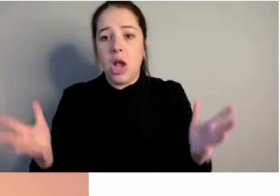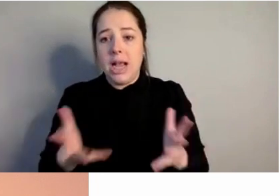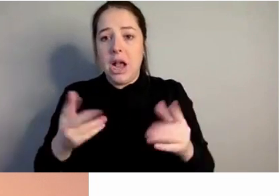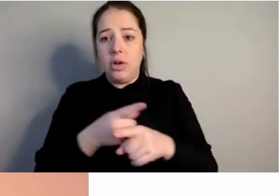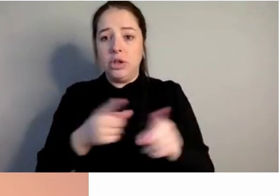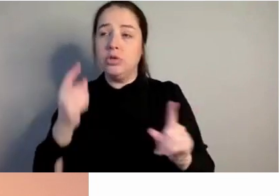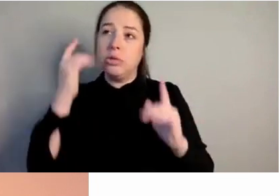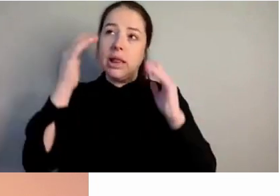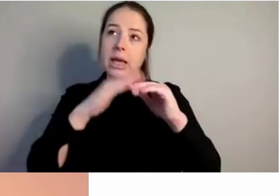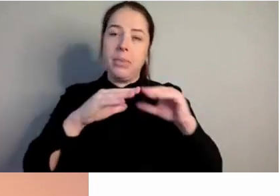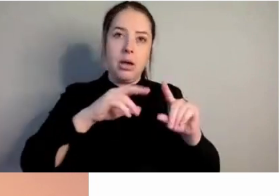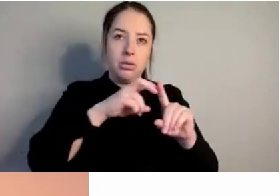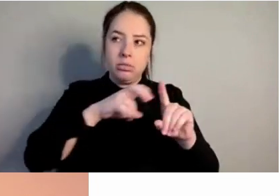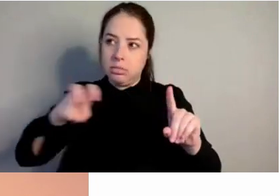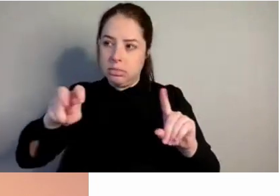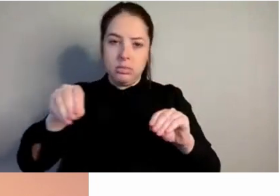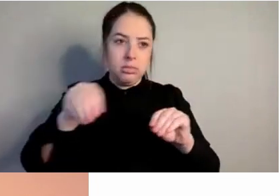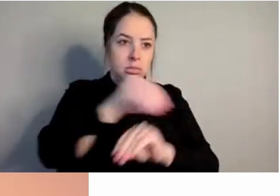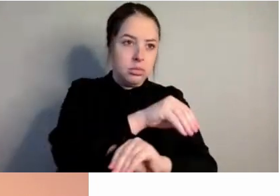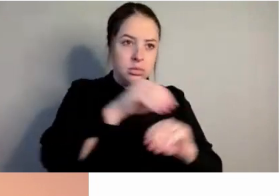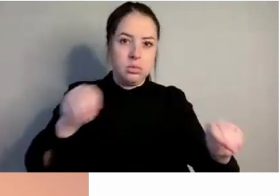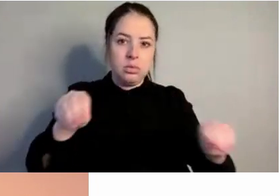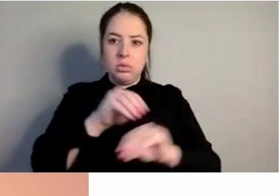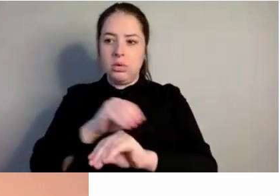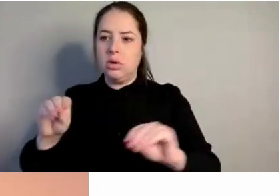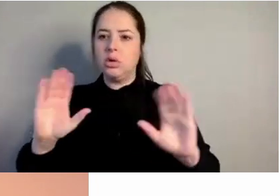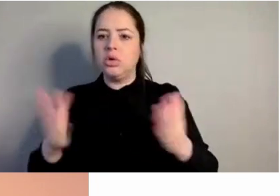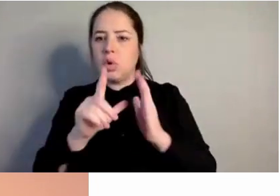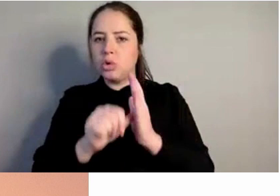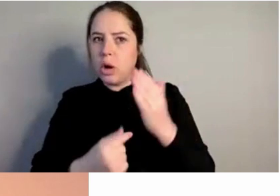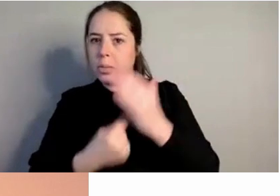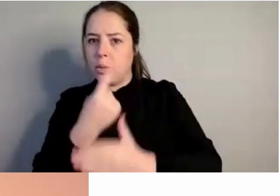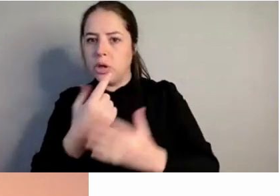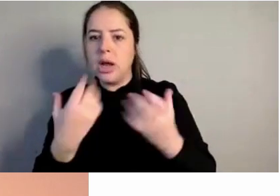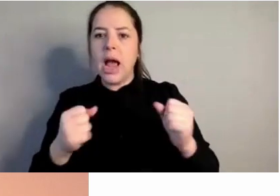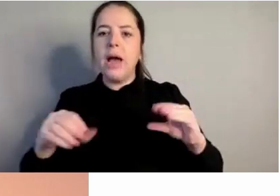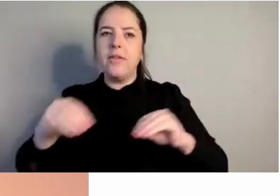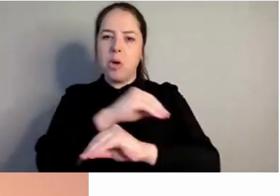different connections, different short-term opportunities. There is a mobility framework in place